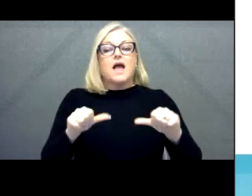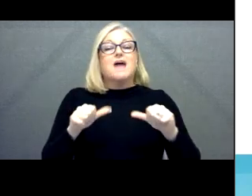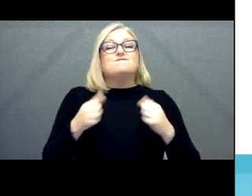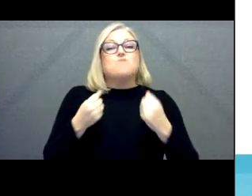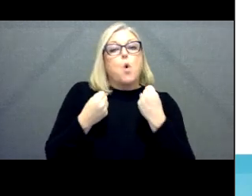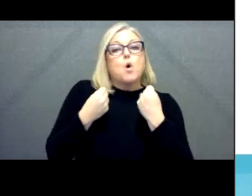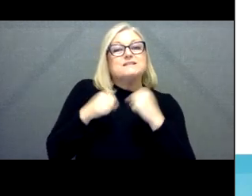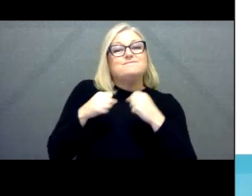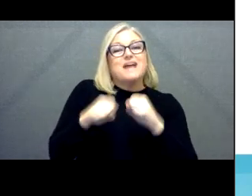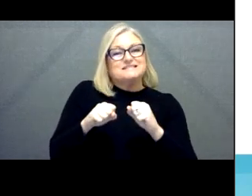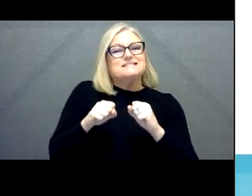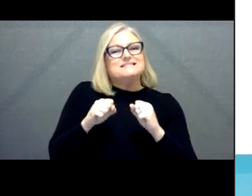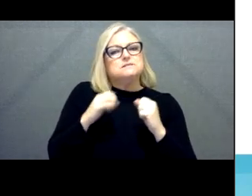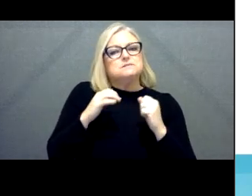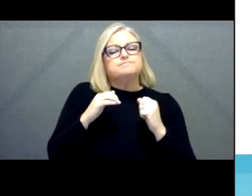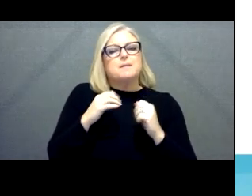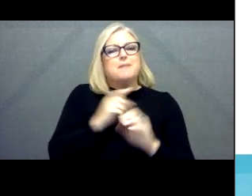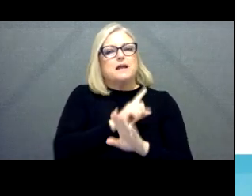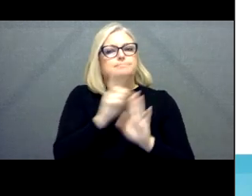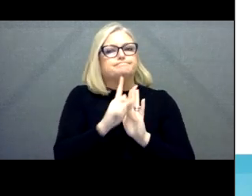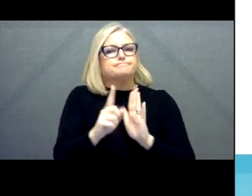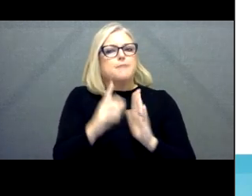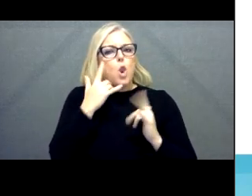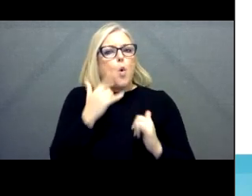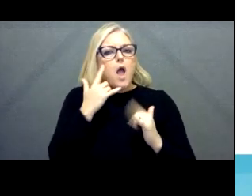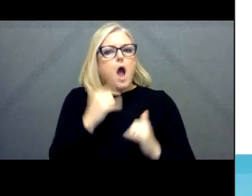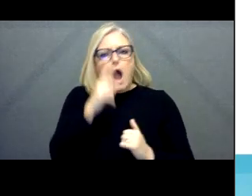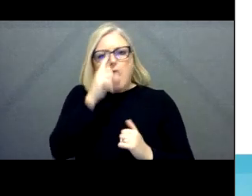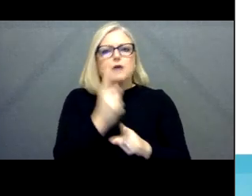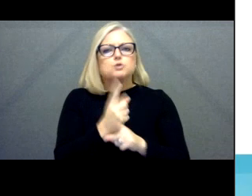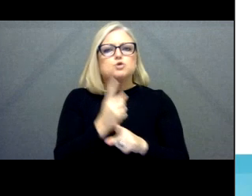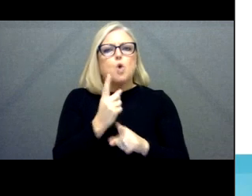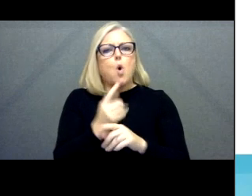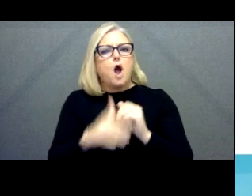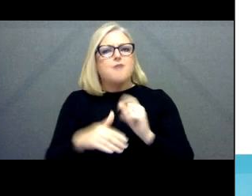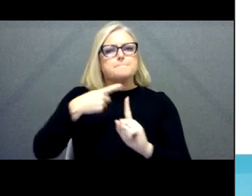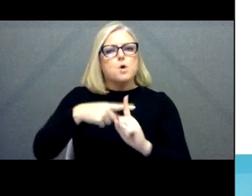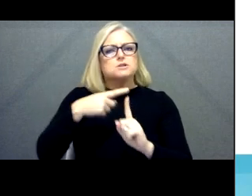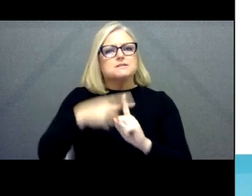talked really around the positive changes to the underlying issues through offending behavior um